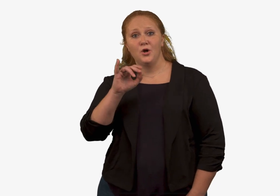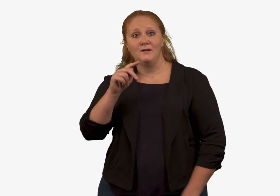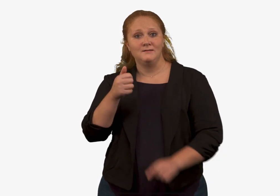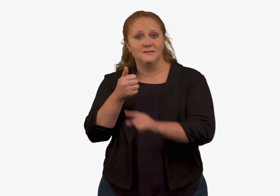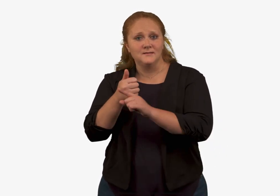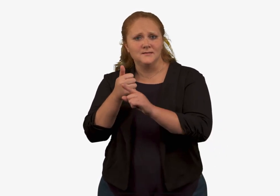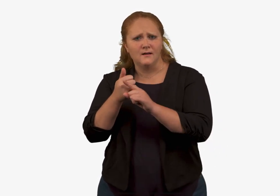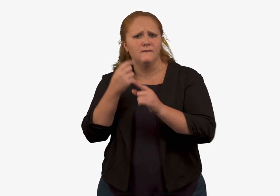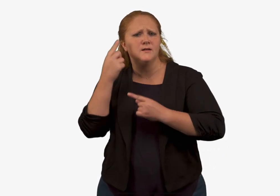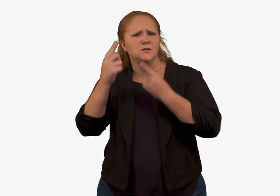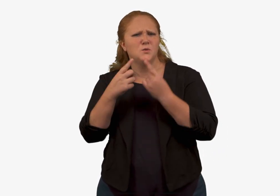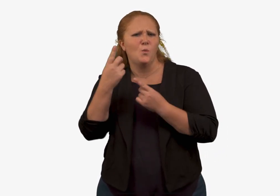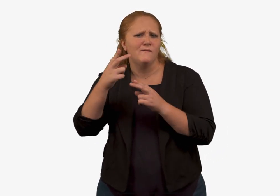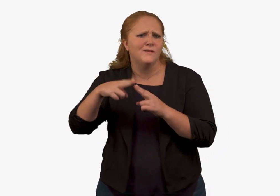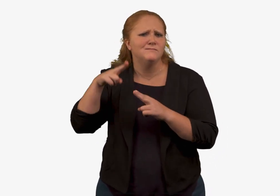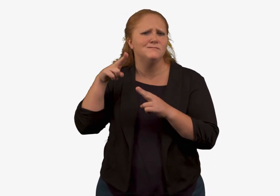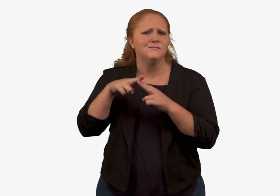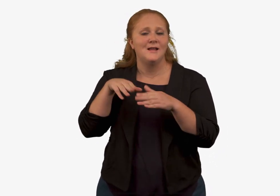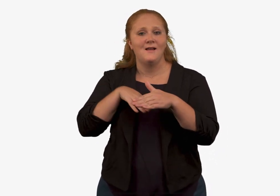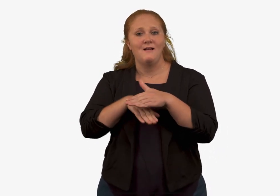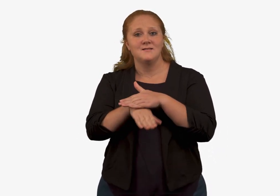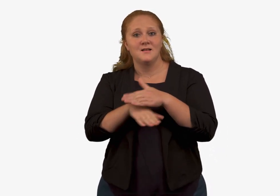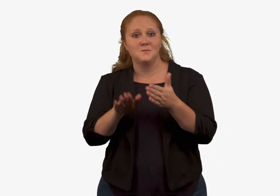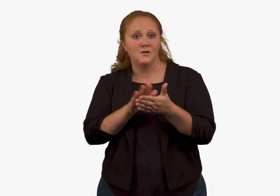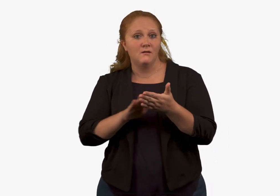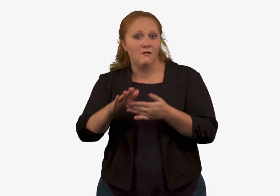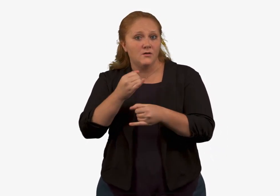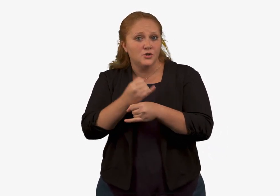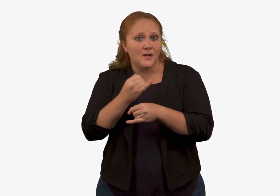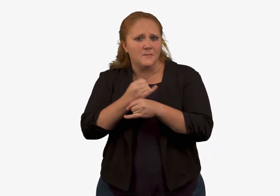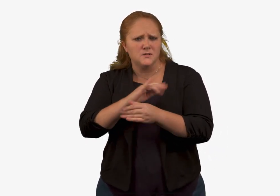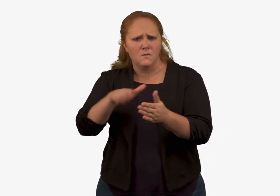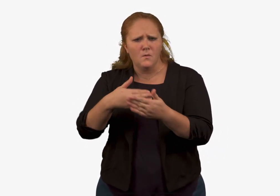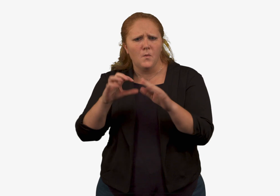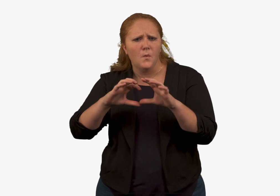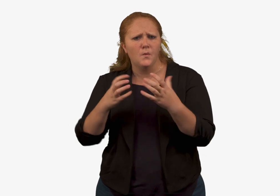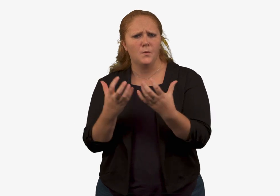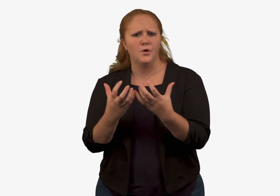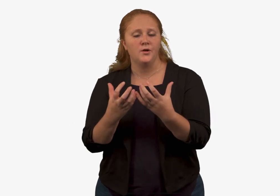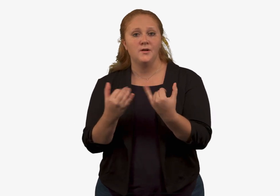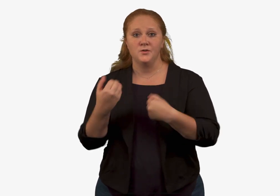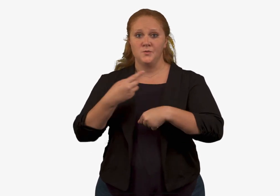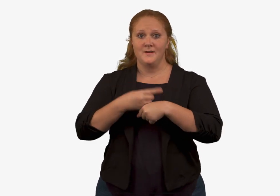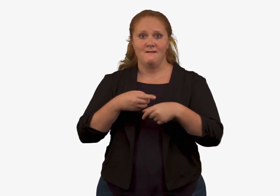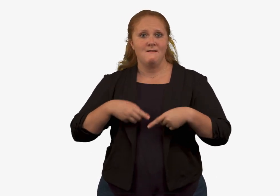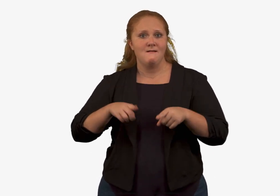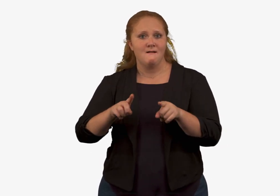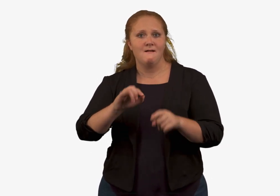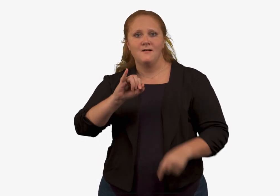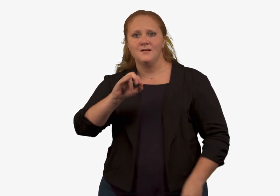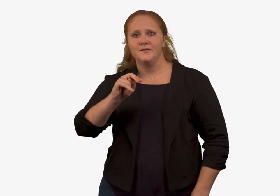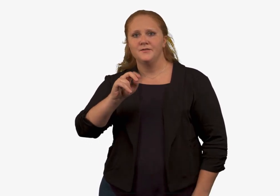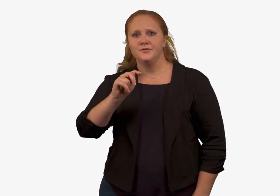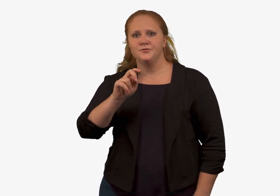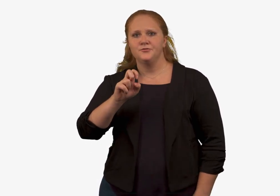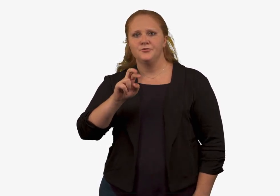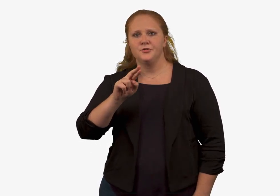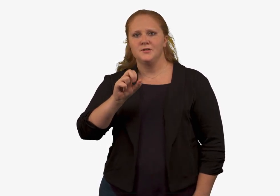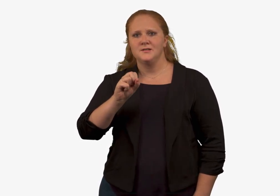RIT is considered to be one of the most accessible college campuses in the world.